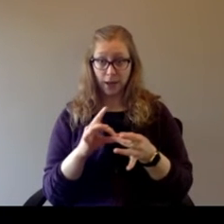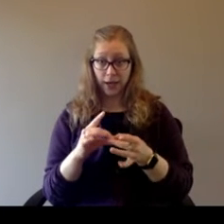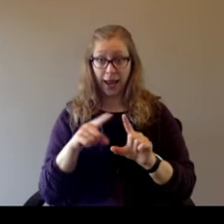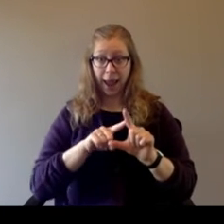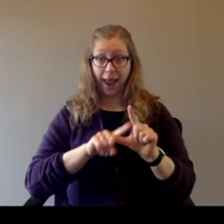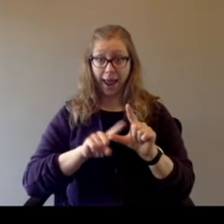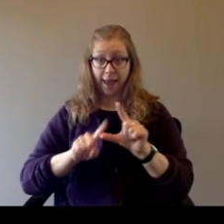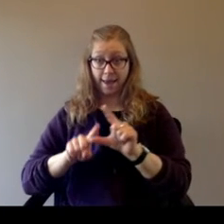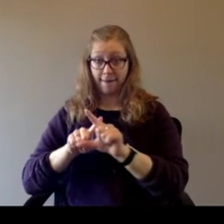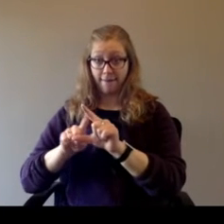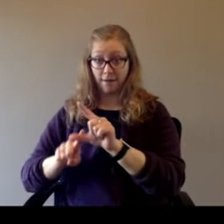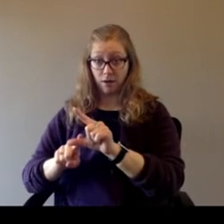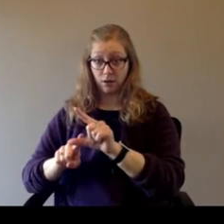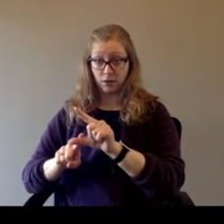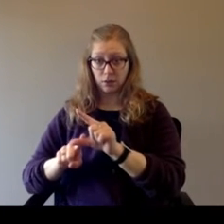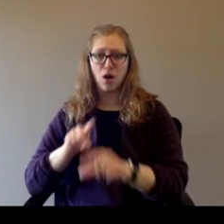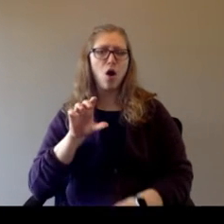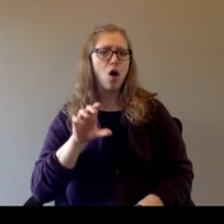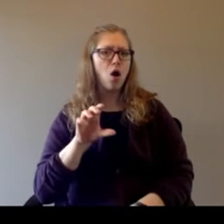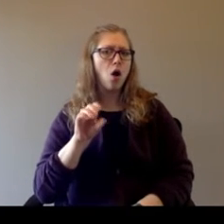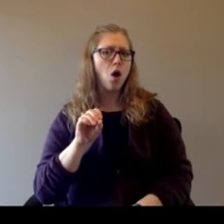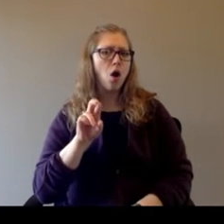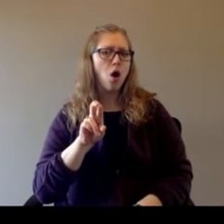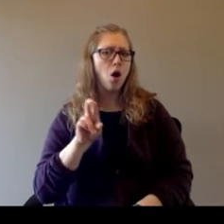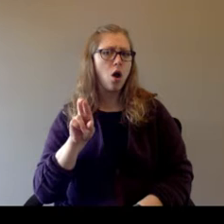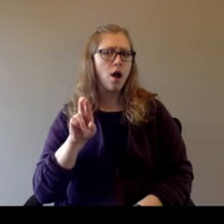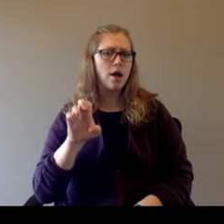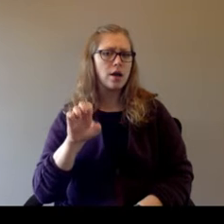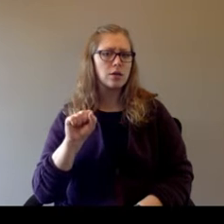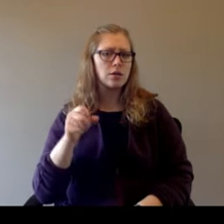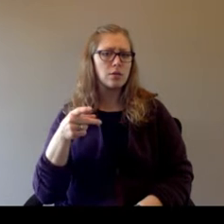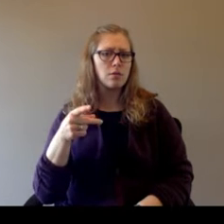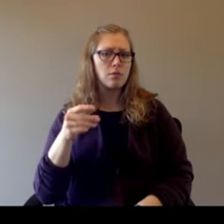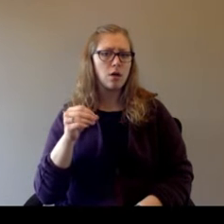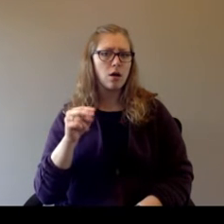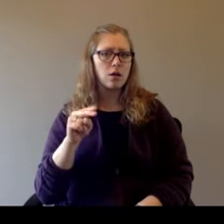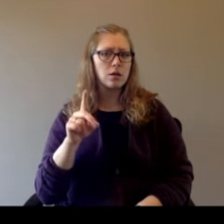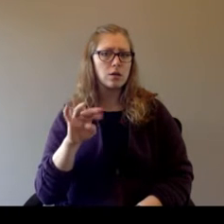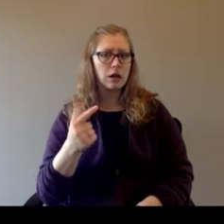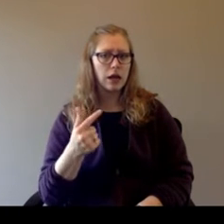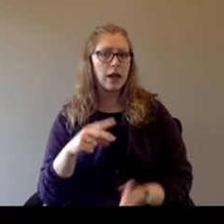And the word 'corresponding' you can think of this meaning 'to match'.